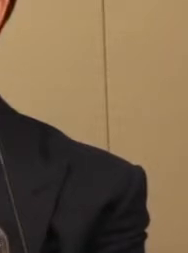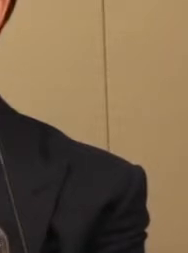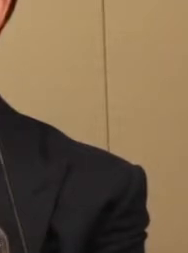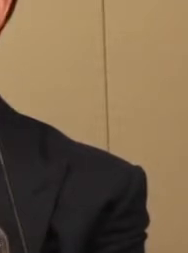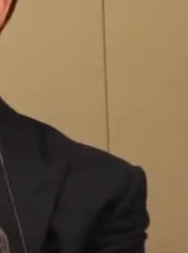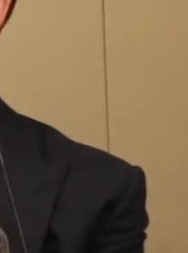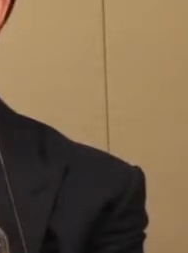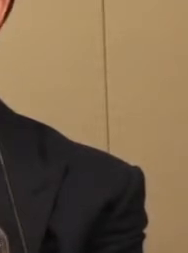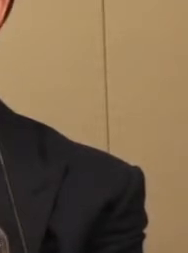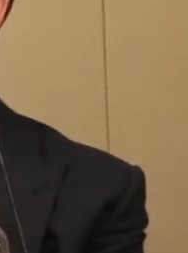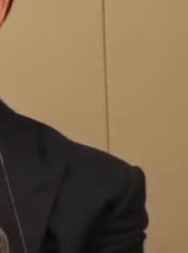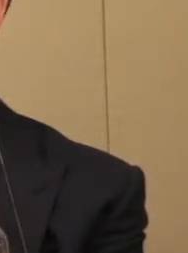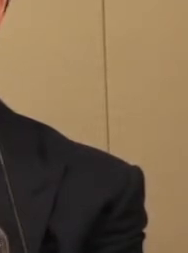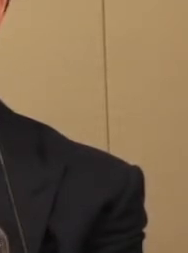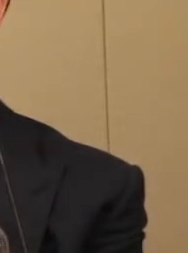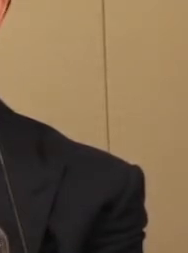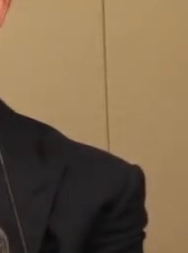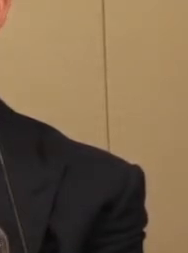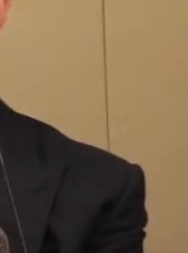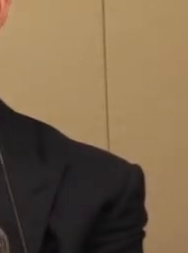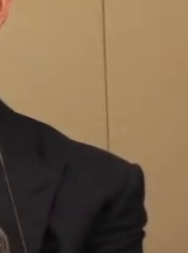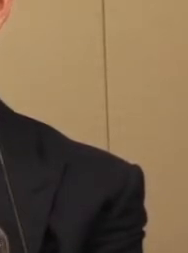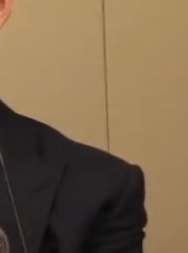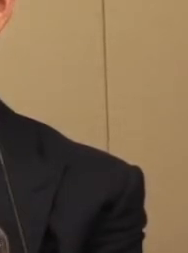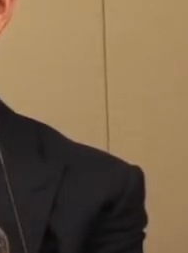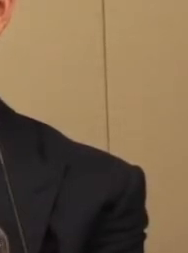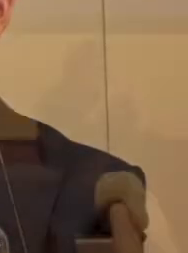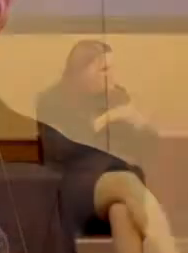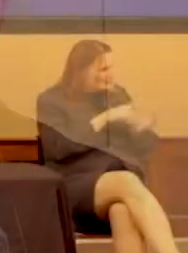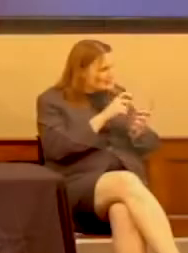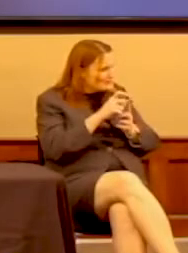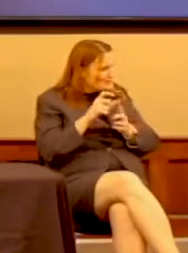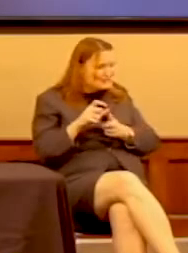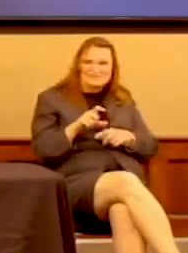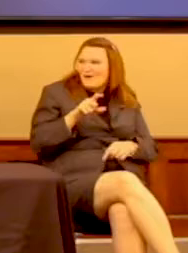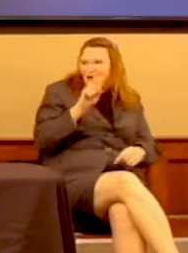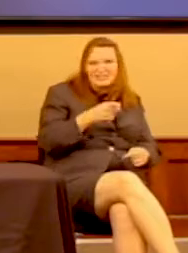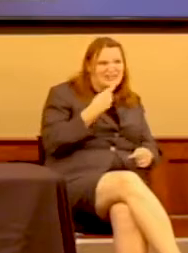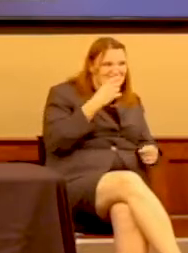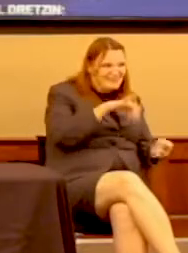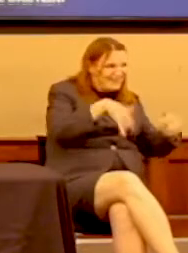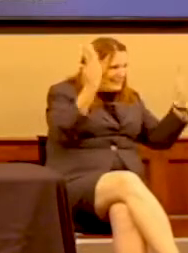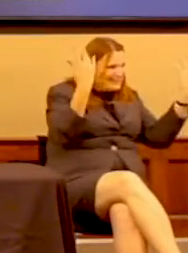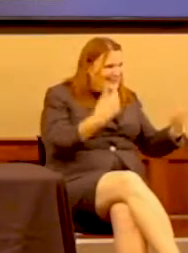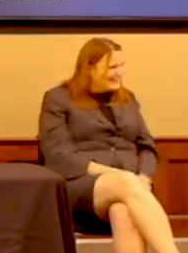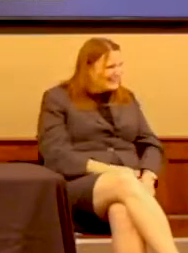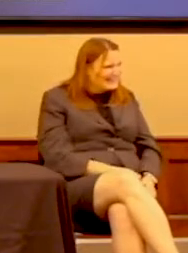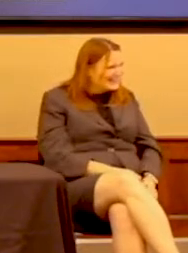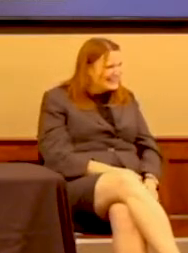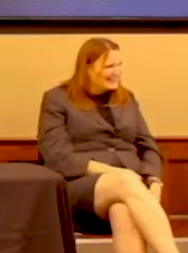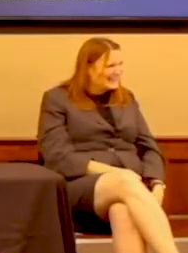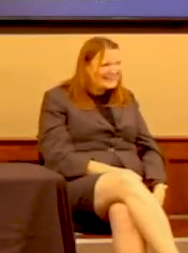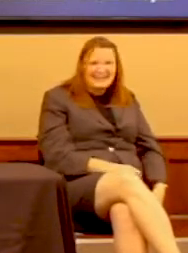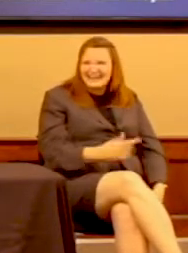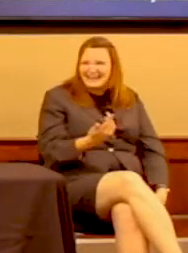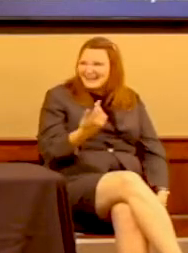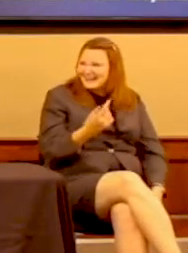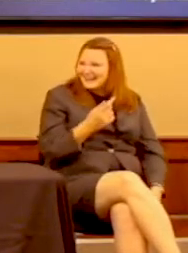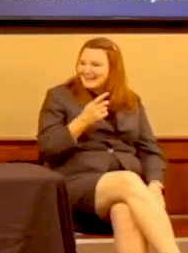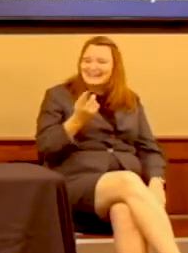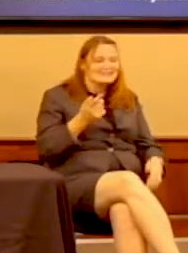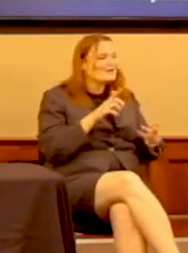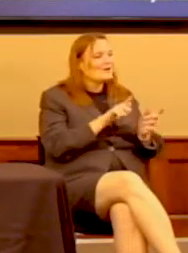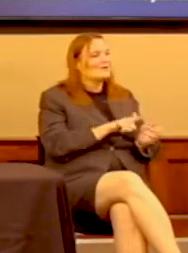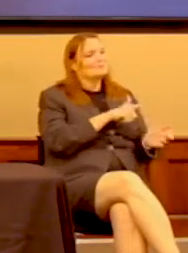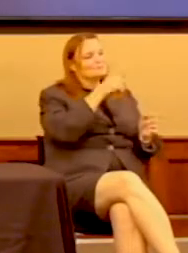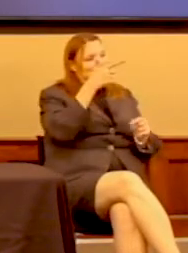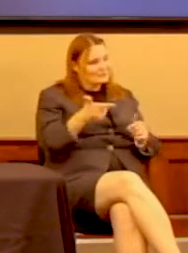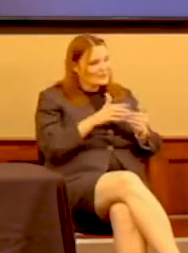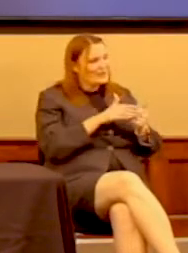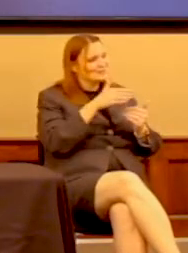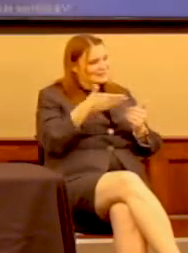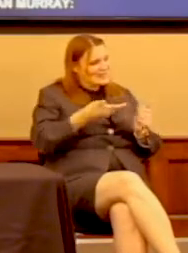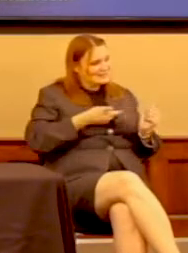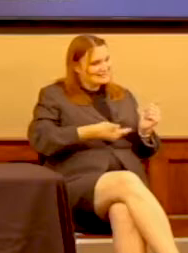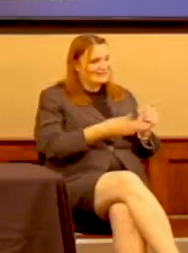a thousand words all right we're gonna